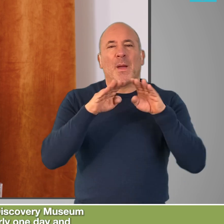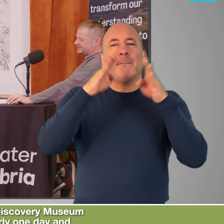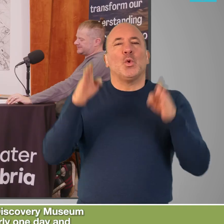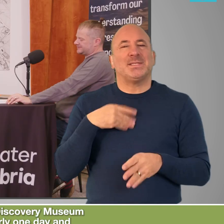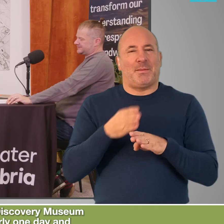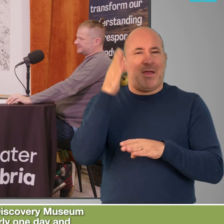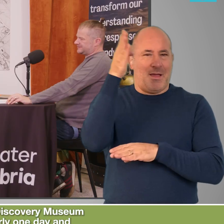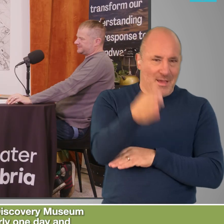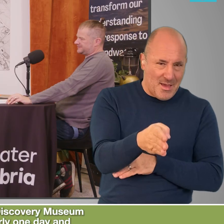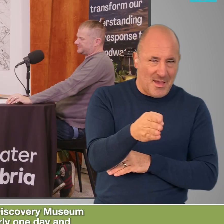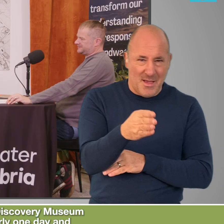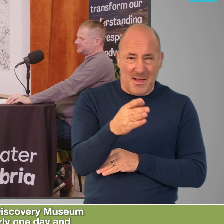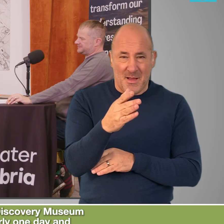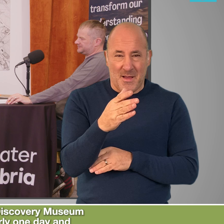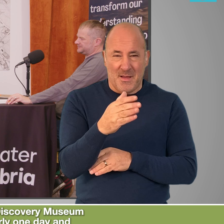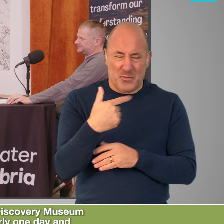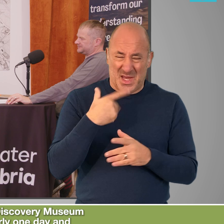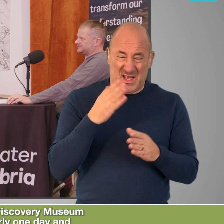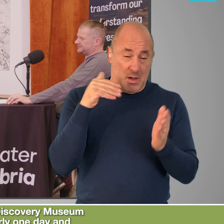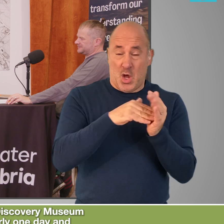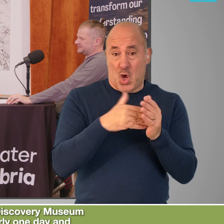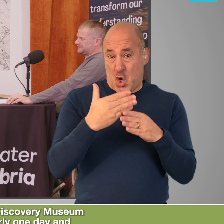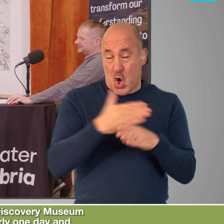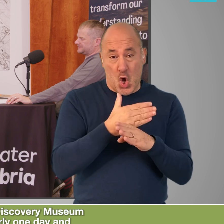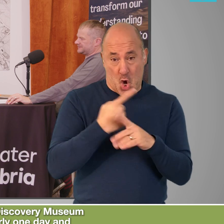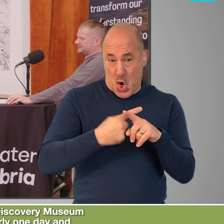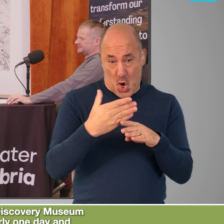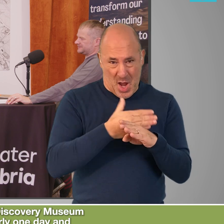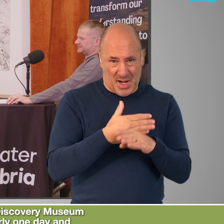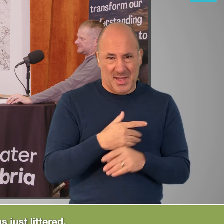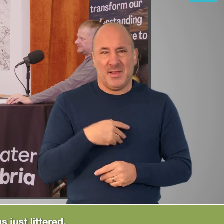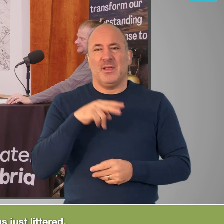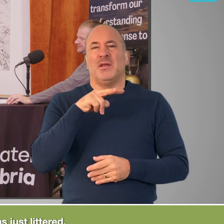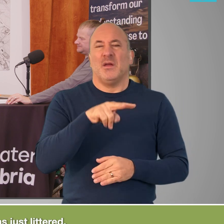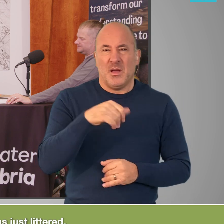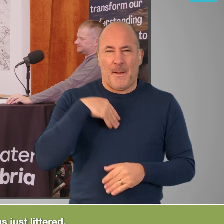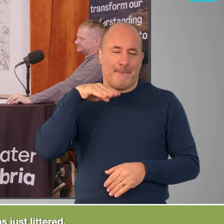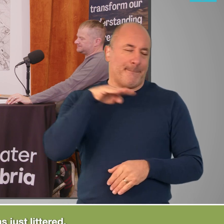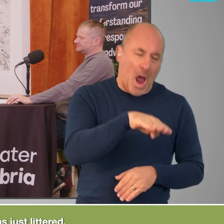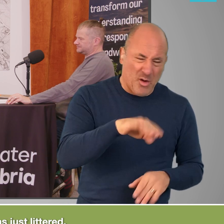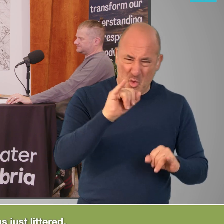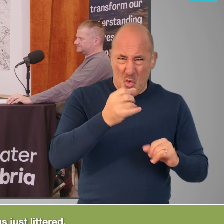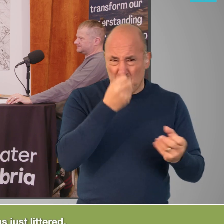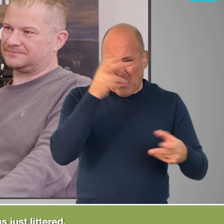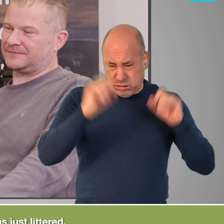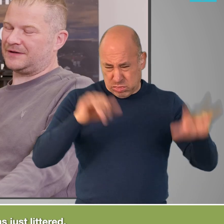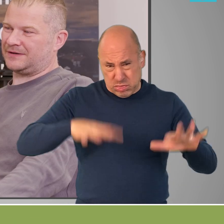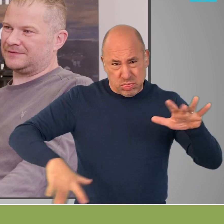And we went once to the Discovery Museum and we'd gone really early one day and it's just that parking was just littered. Yeah.